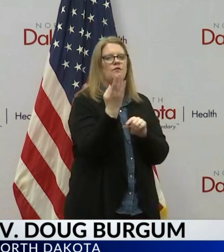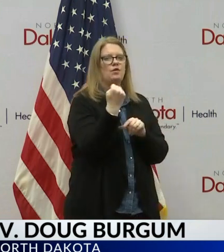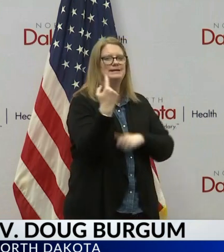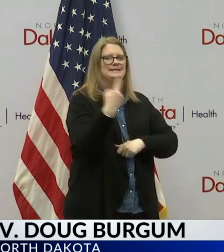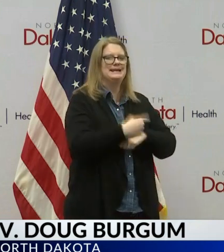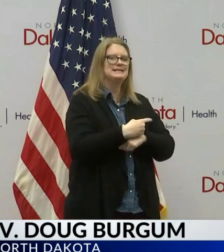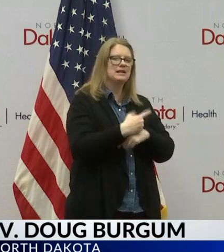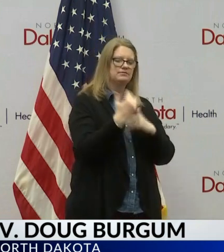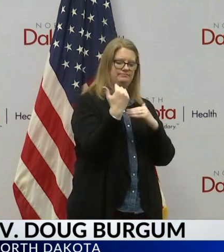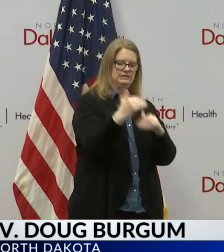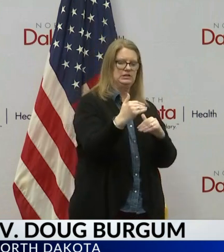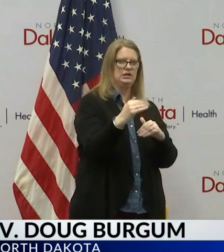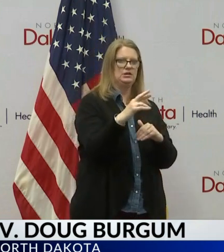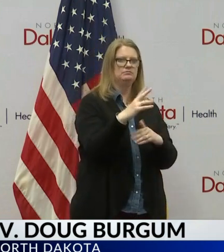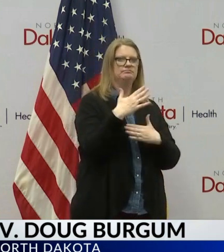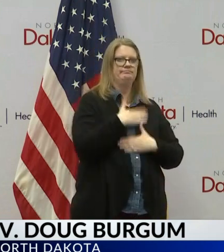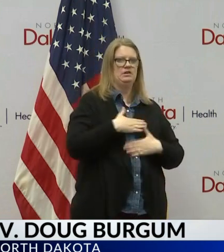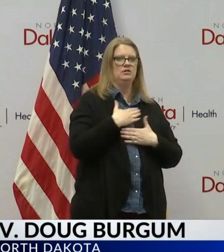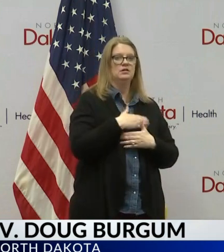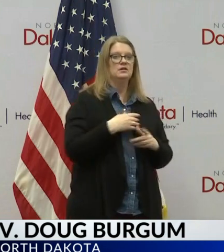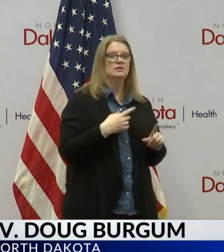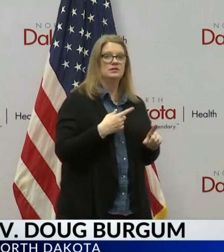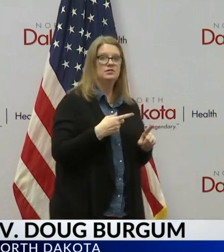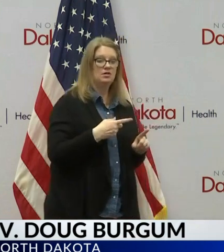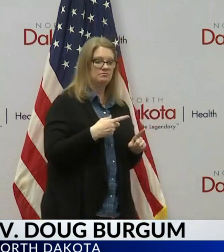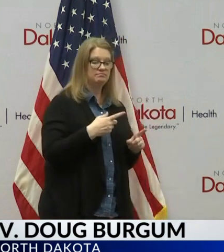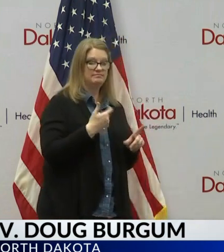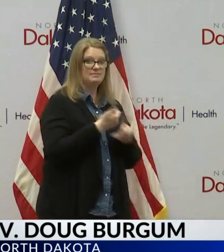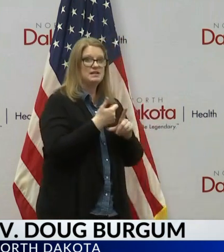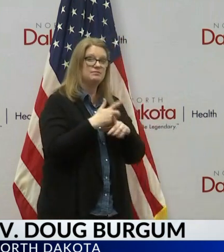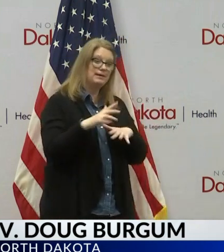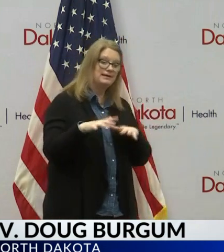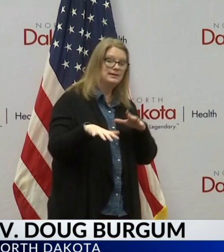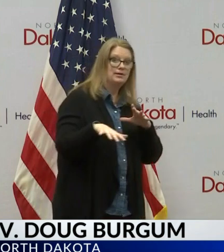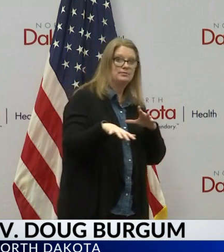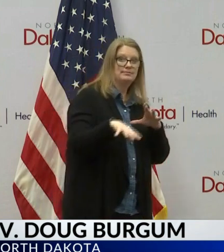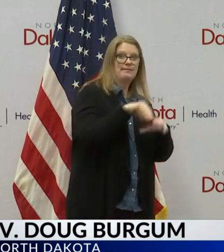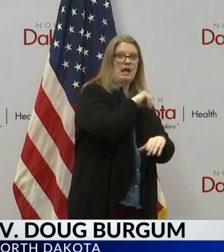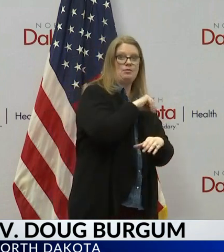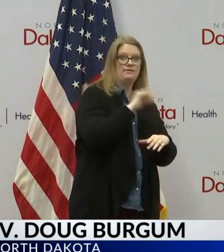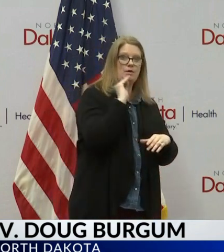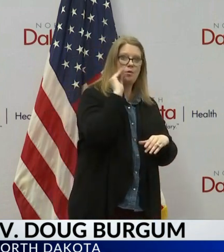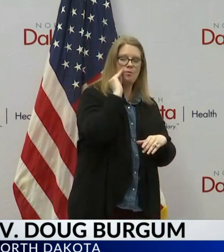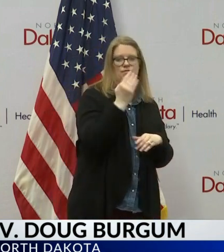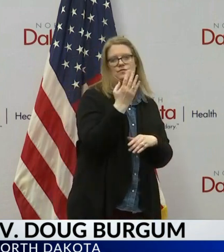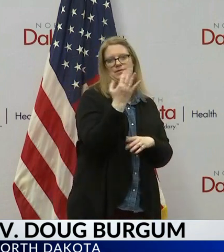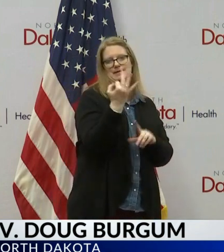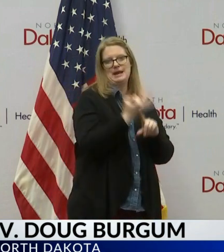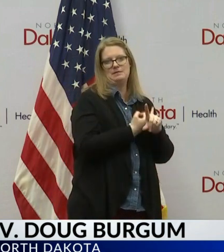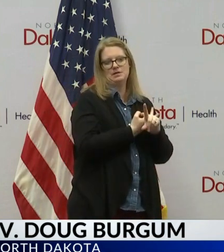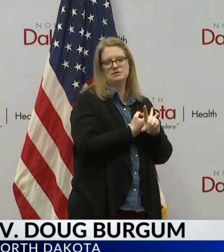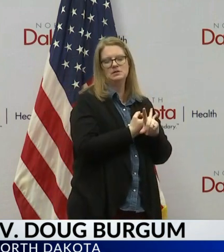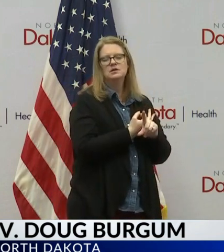PROCESS AS THEY GET NEW ORDERS BUT THEY ARE GOING TO GO ON 14